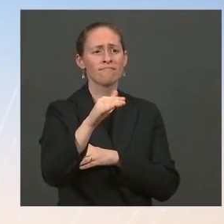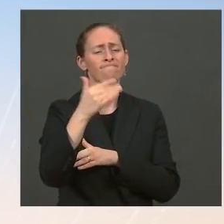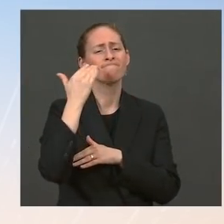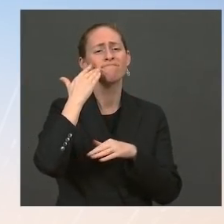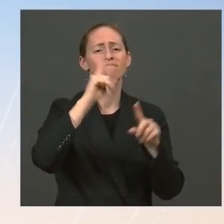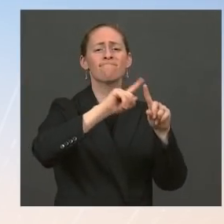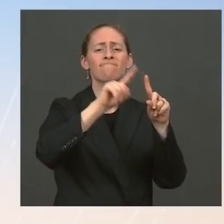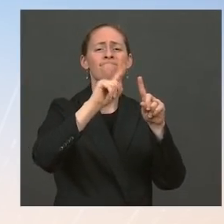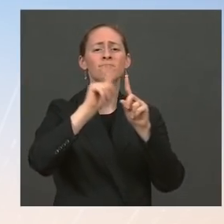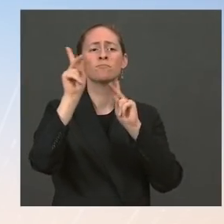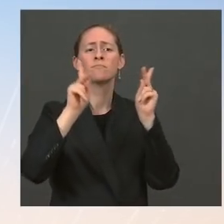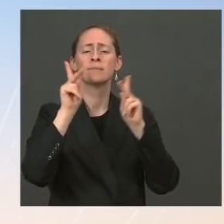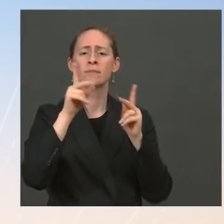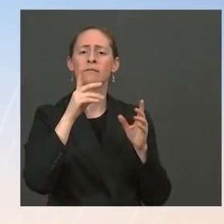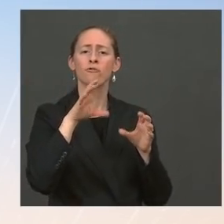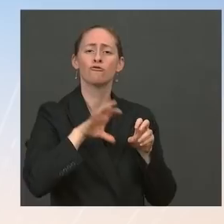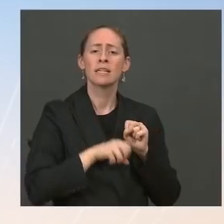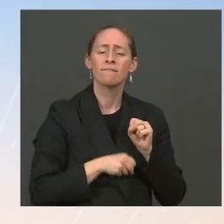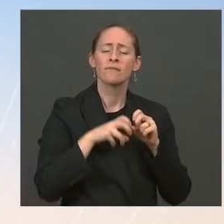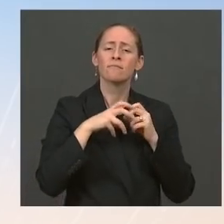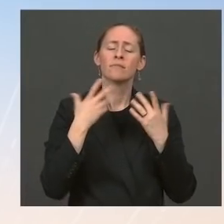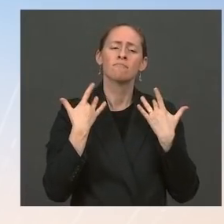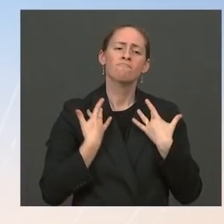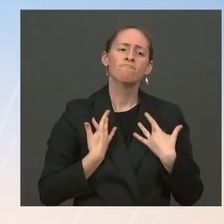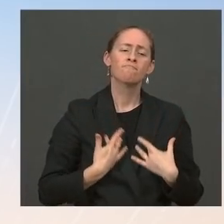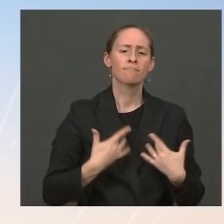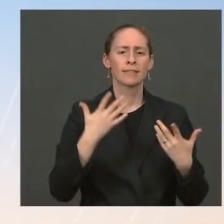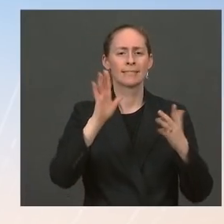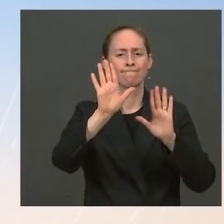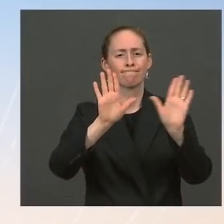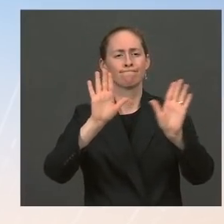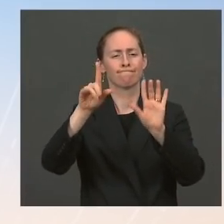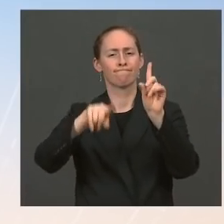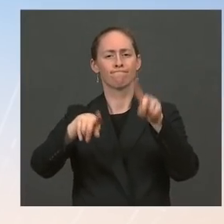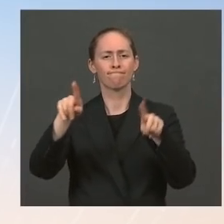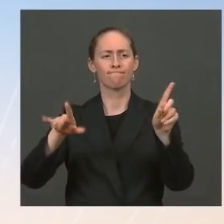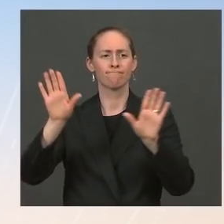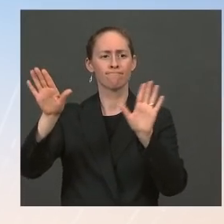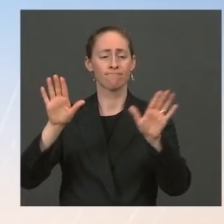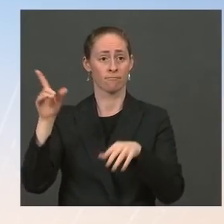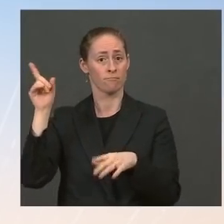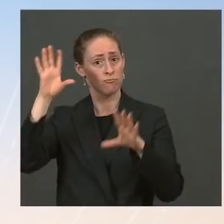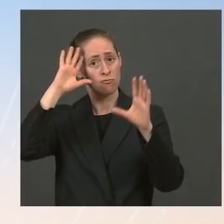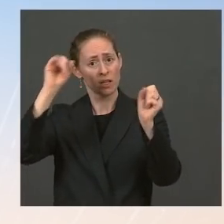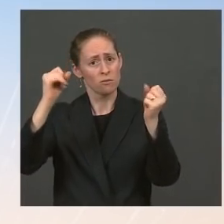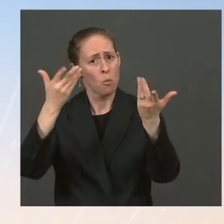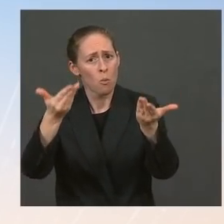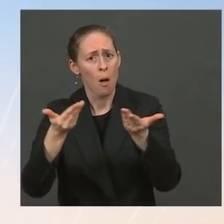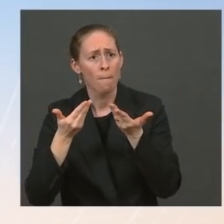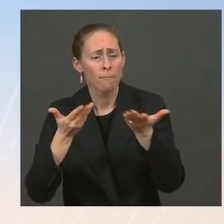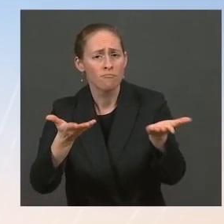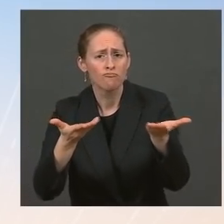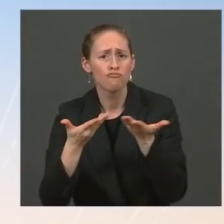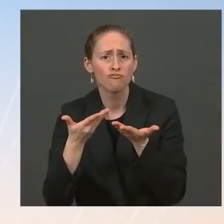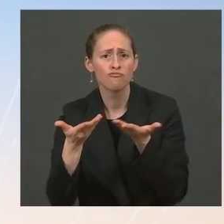the loss of a loved one in different ways. He remains open to that, but I don't have any updates beyond that. The Press: Can I just do one quick one on paid leave.